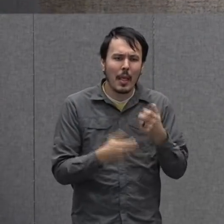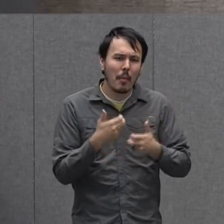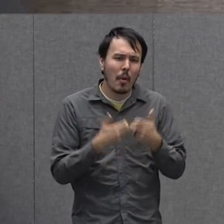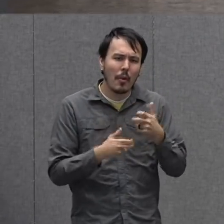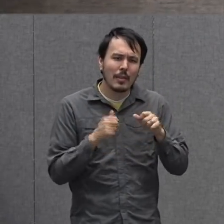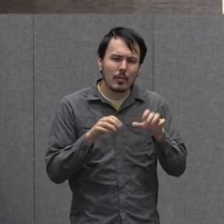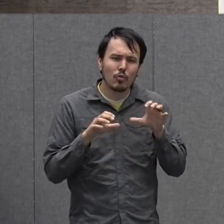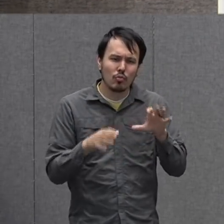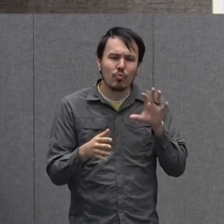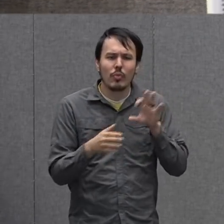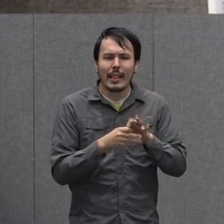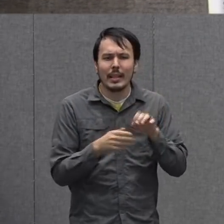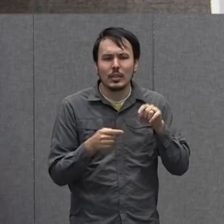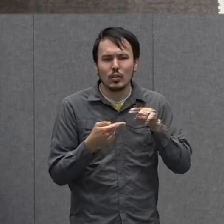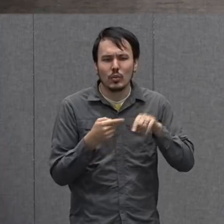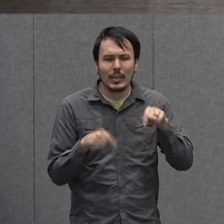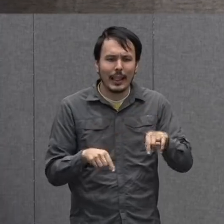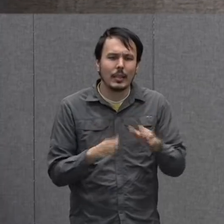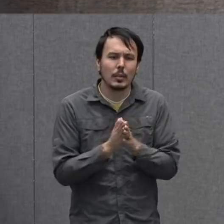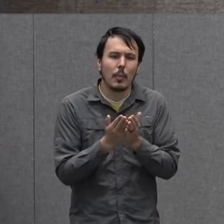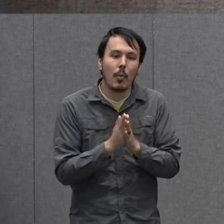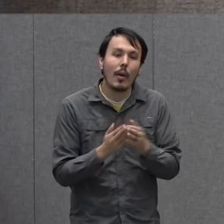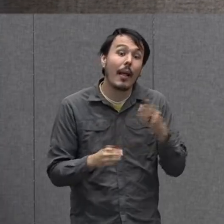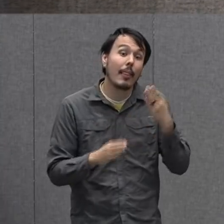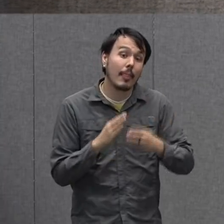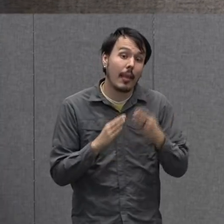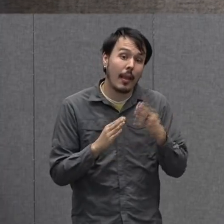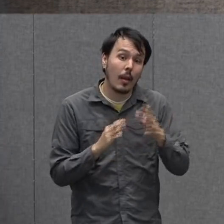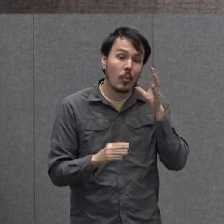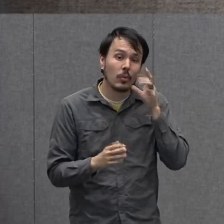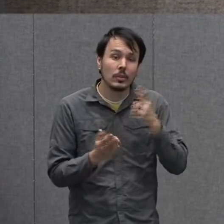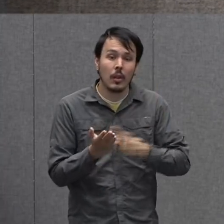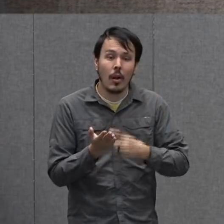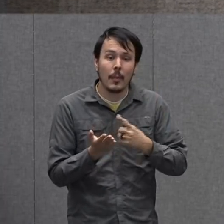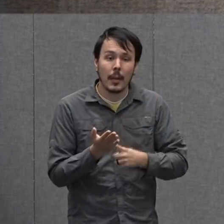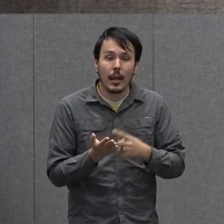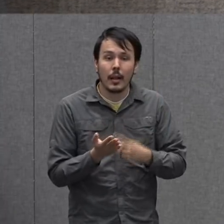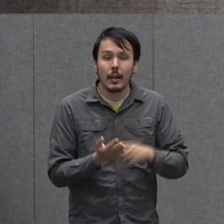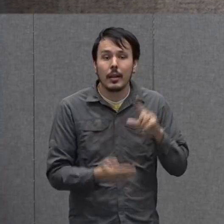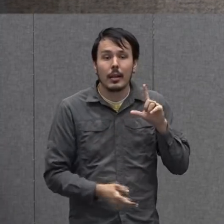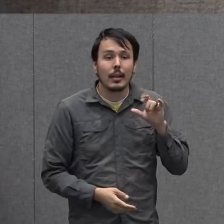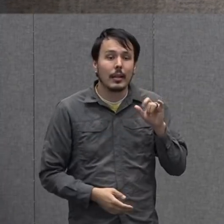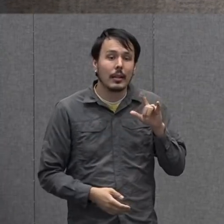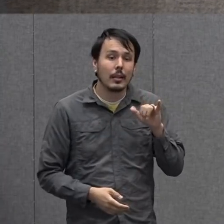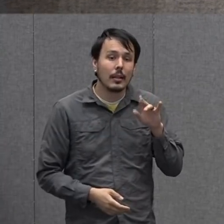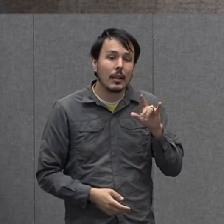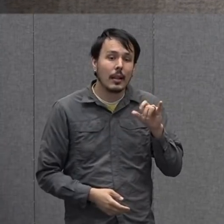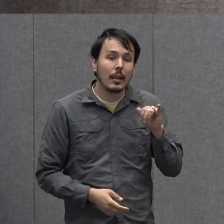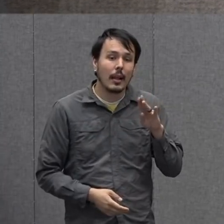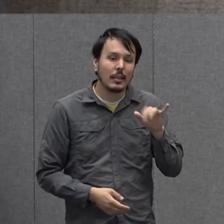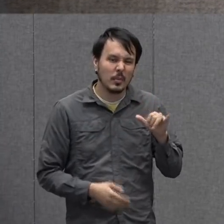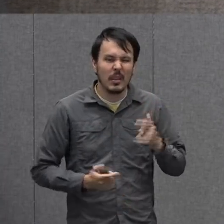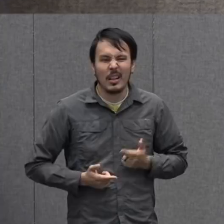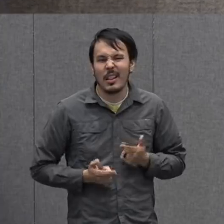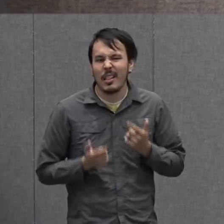'Cause at the end, we're gonna talk about that. Lily Laceby lived in an old cottage in the hills.